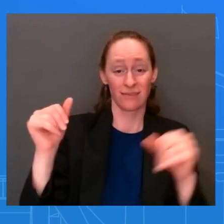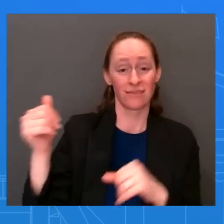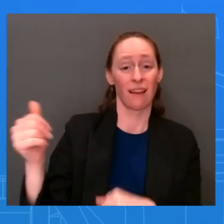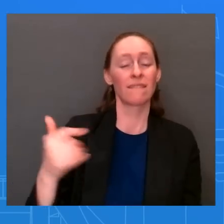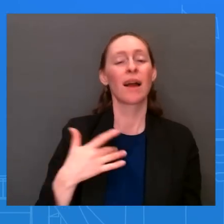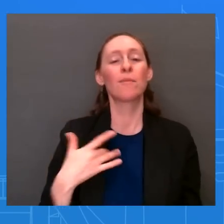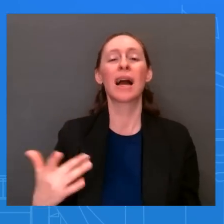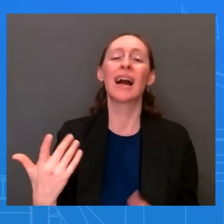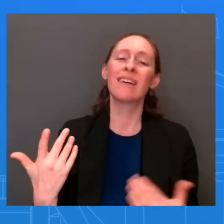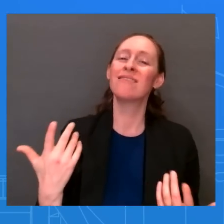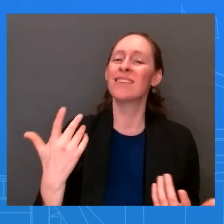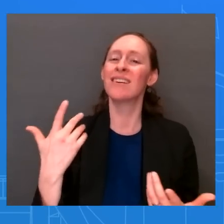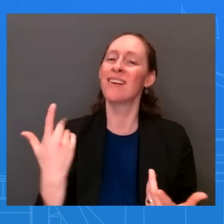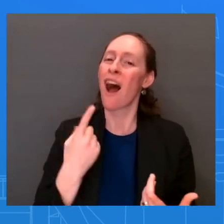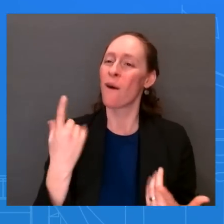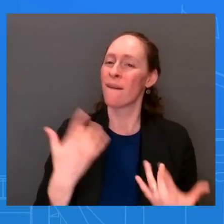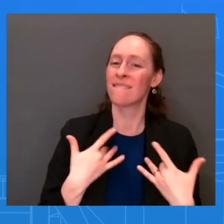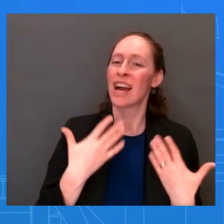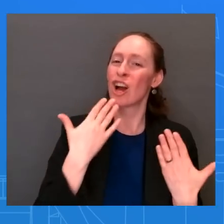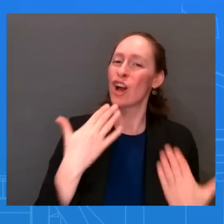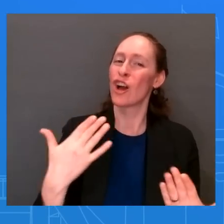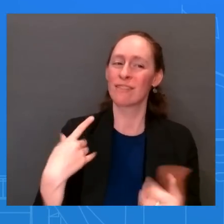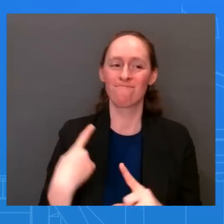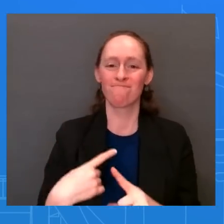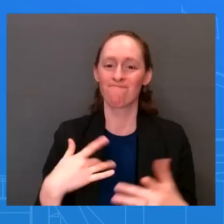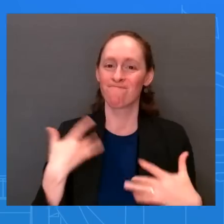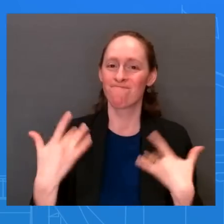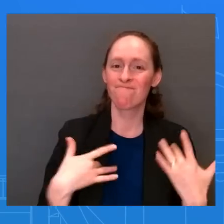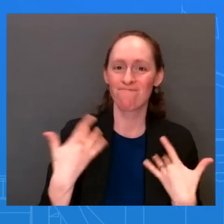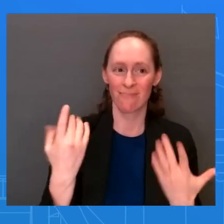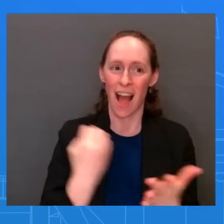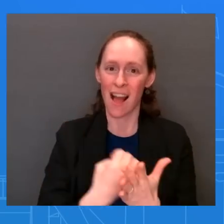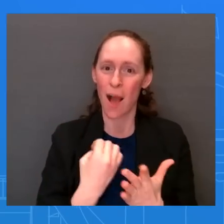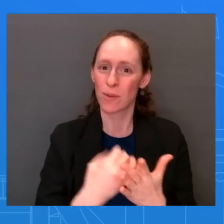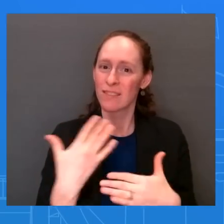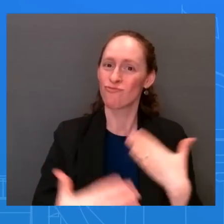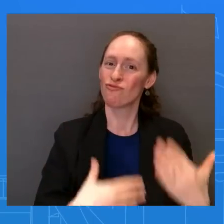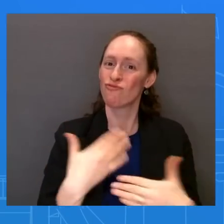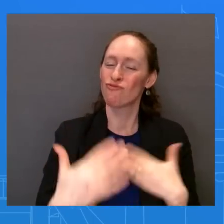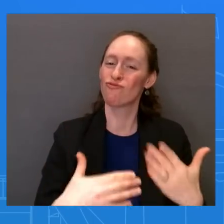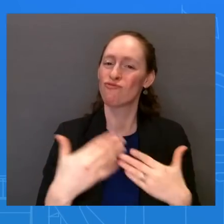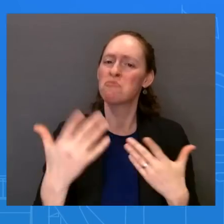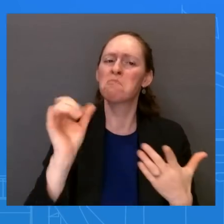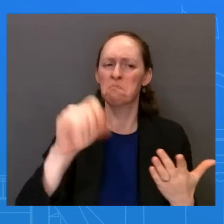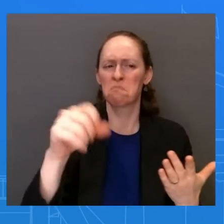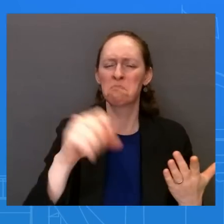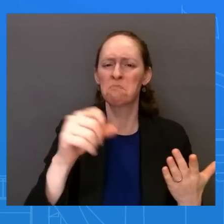But at the same time, we also have, like, massive layoff announcements, like Microsoft just today.